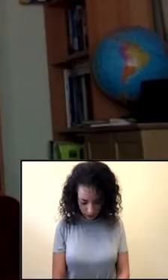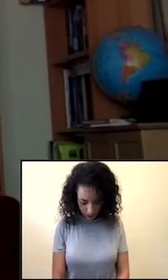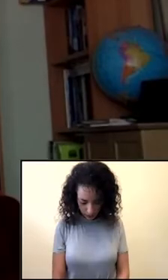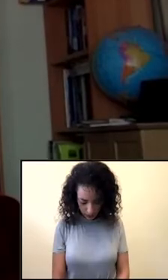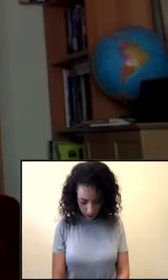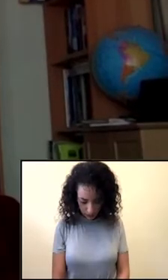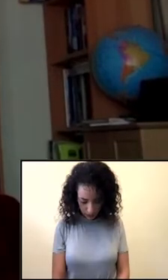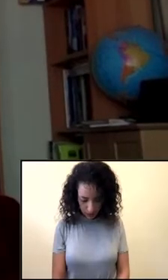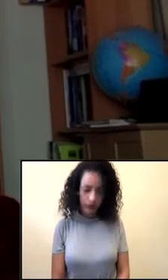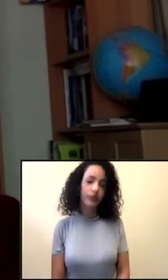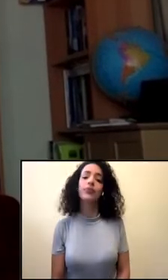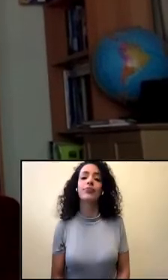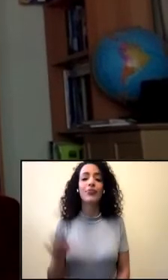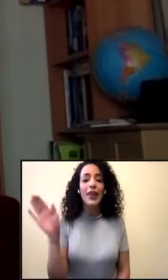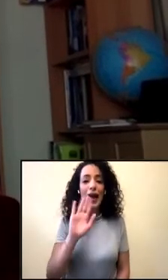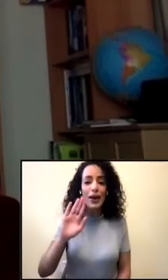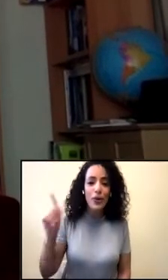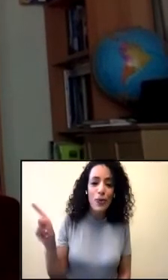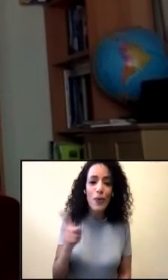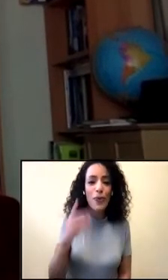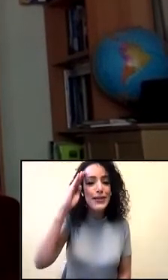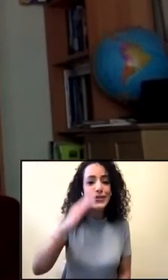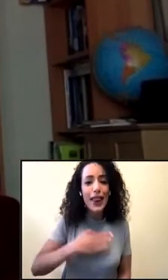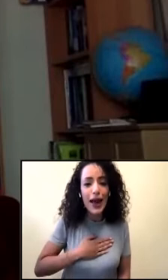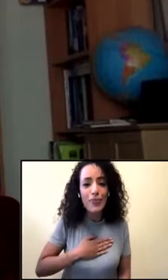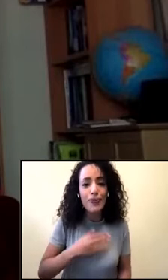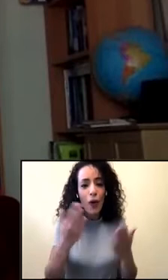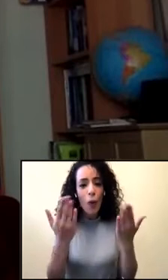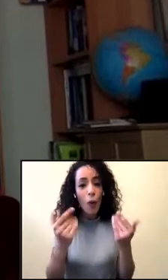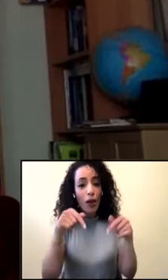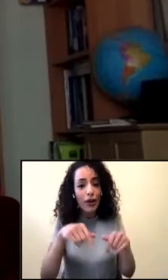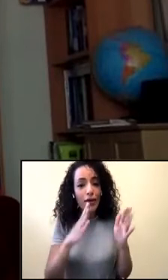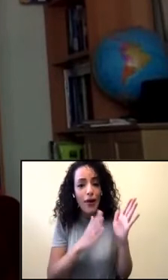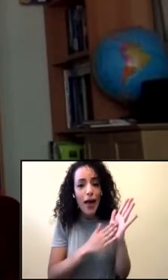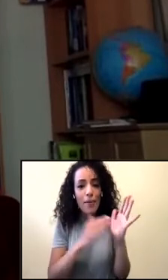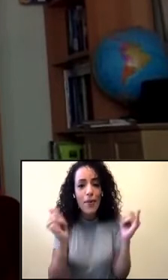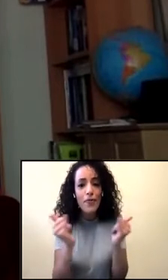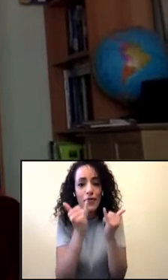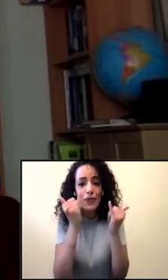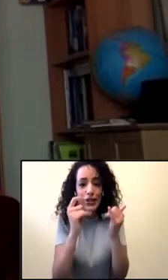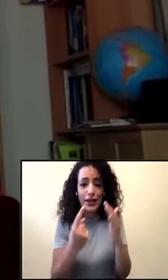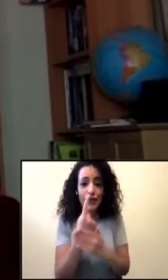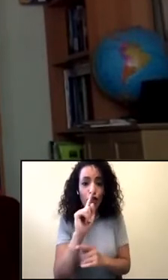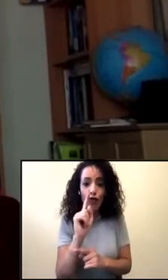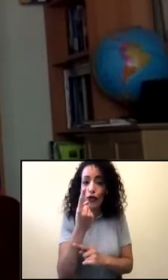Hi everyone. Salaams, and welcome to the first MFest event of the day, Archiving for Ourselves.